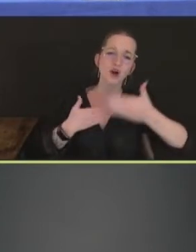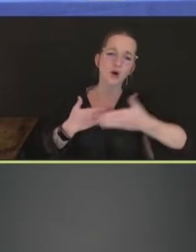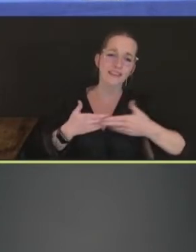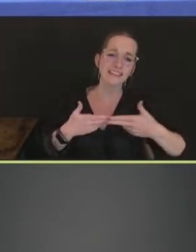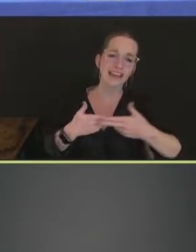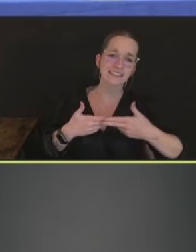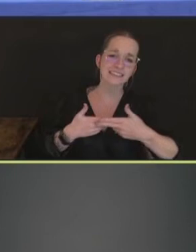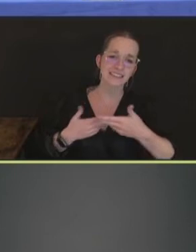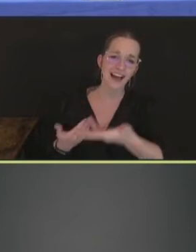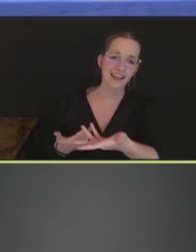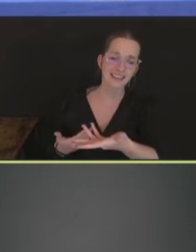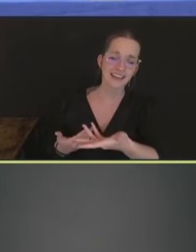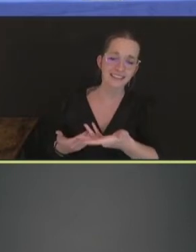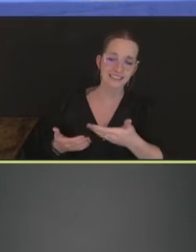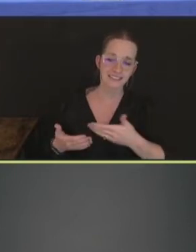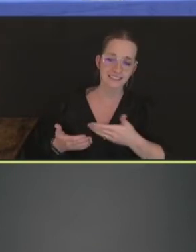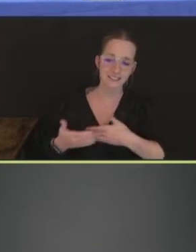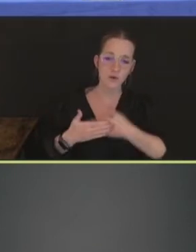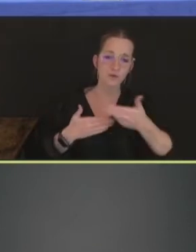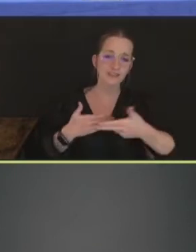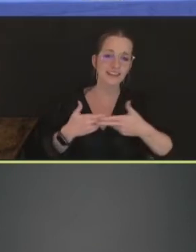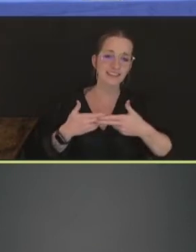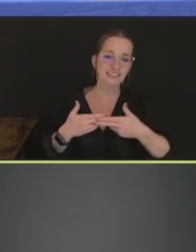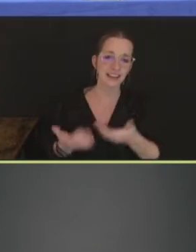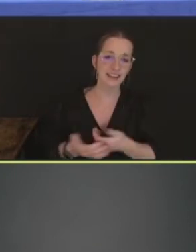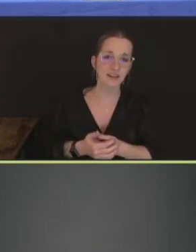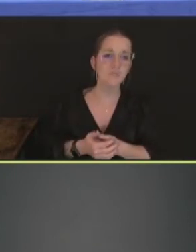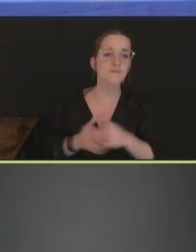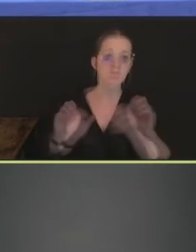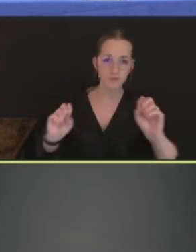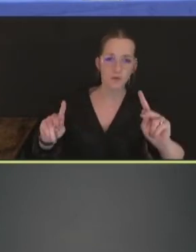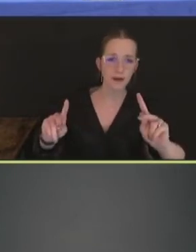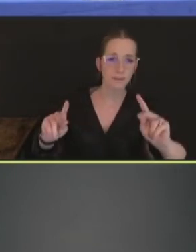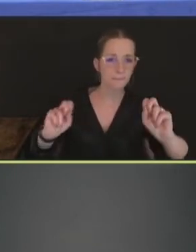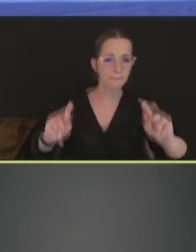If you go to the next -- okay.